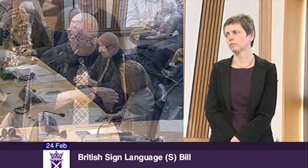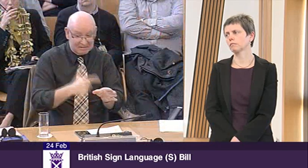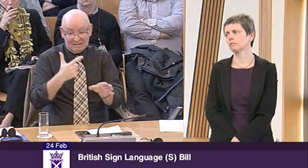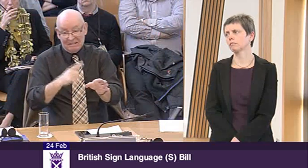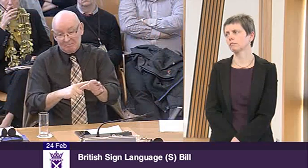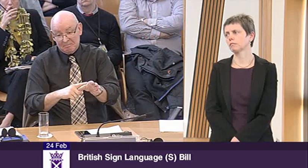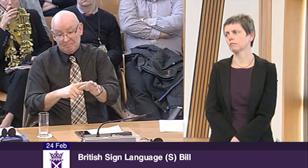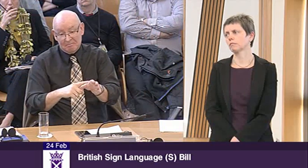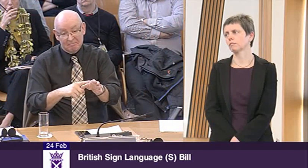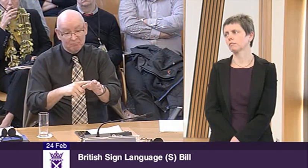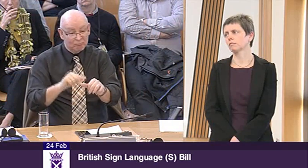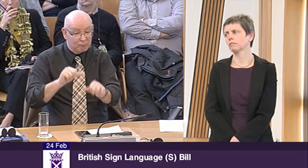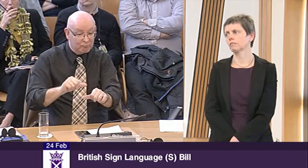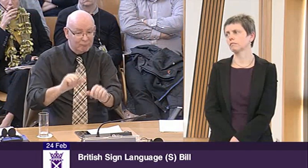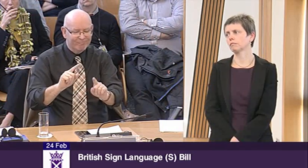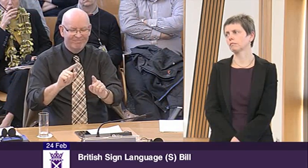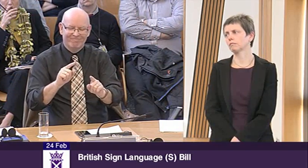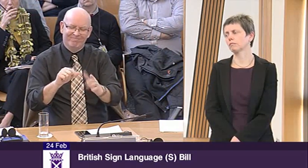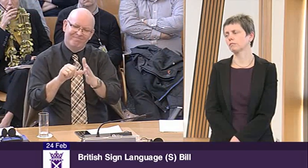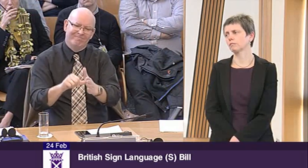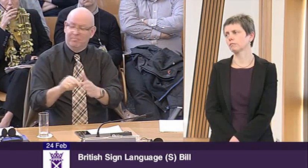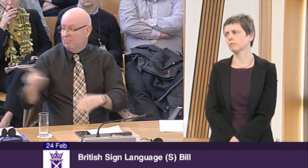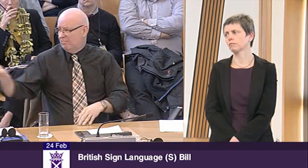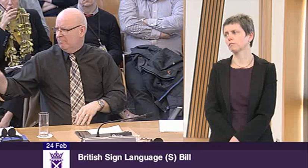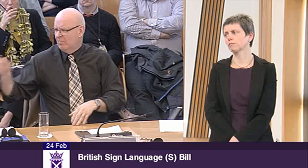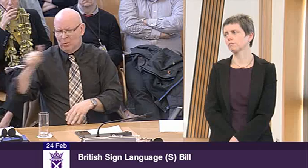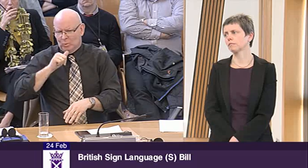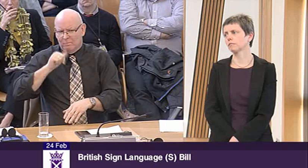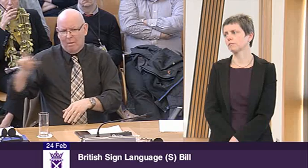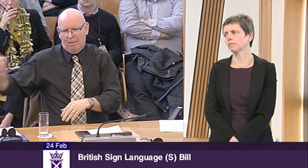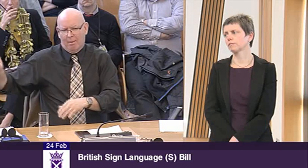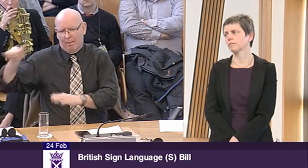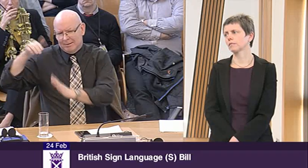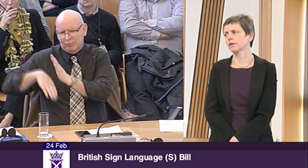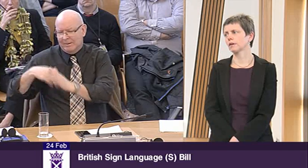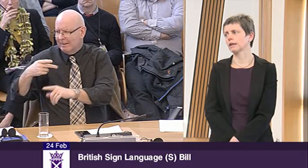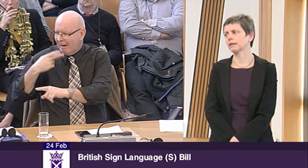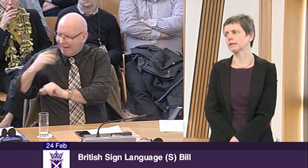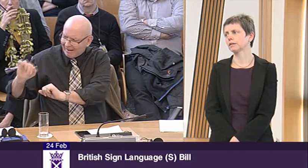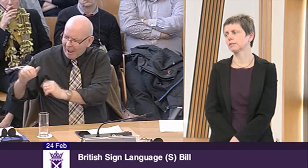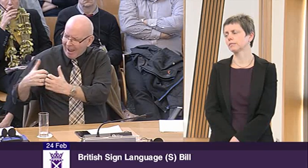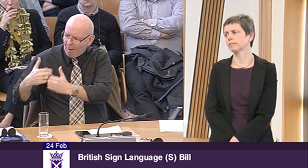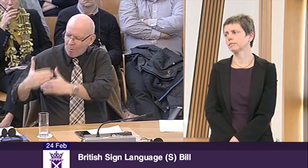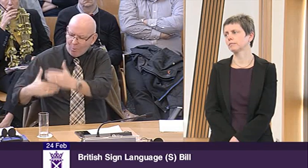whether five or seven years would be an appropriate timeframe, although the Gaelic experience